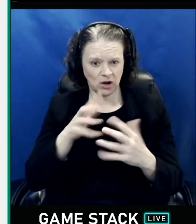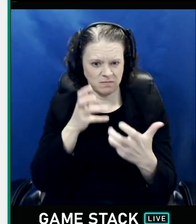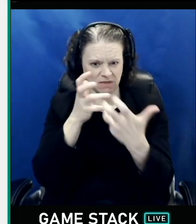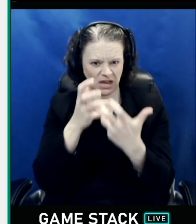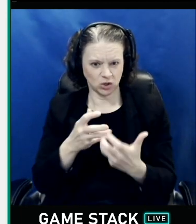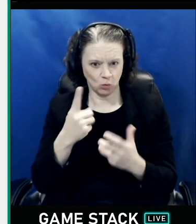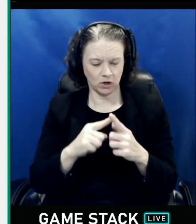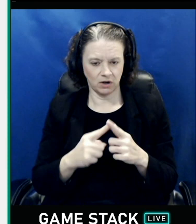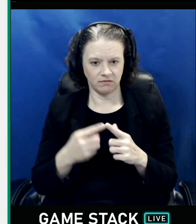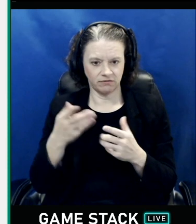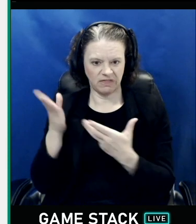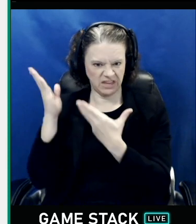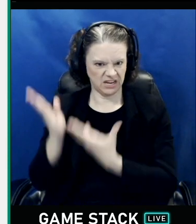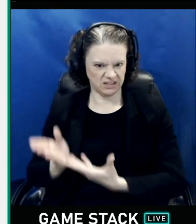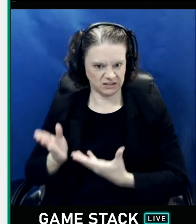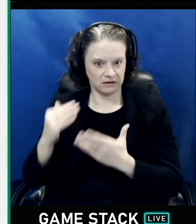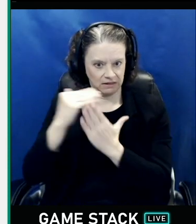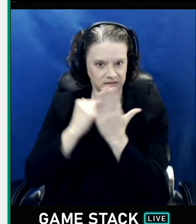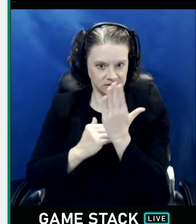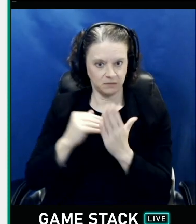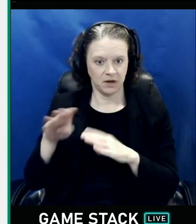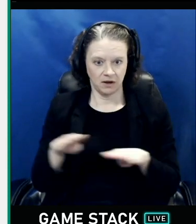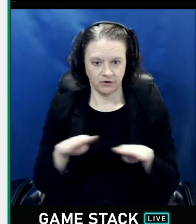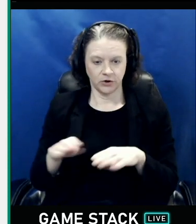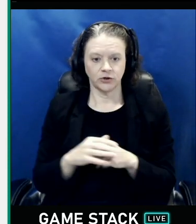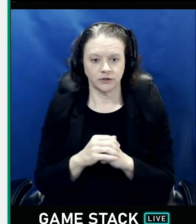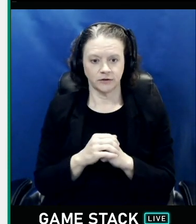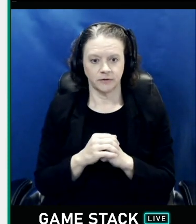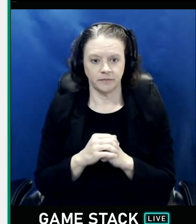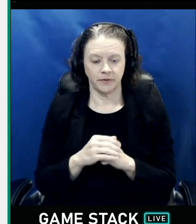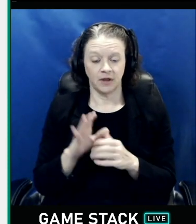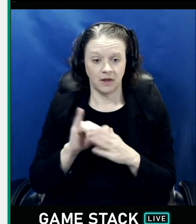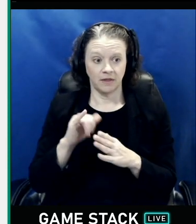listed behaviors. The stream and stride prefetchers are most noteworthy in my opinion.